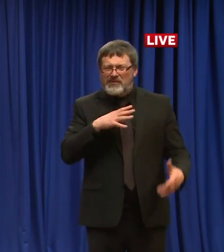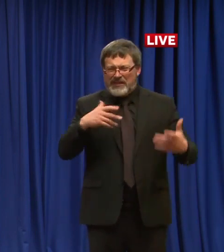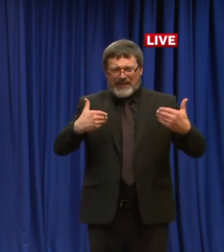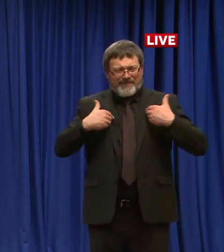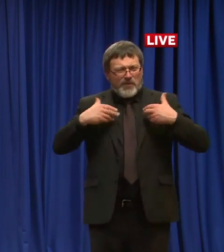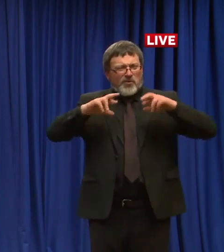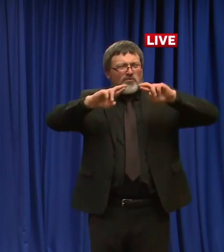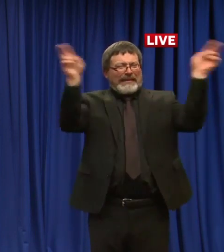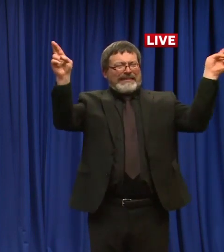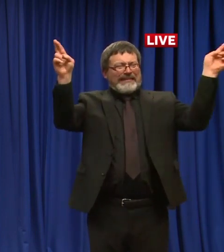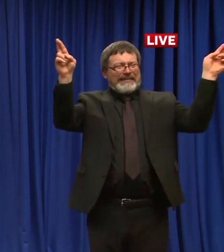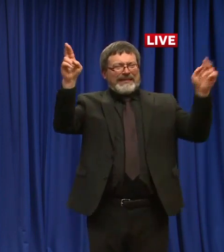AND OBTAIN AN ABSENTEE BALLOT.